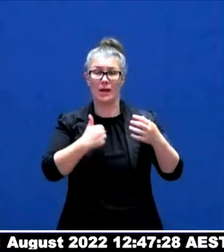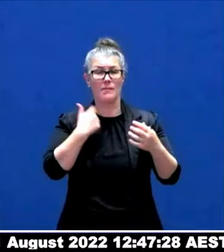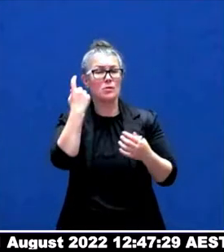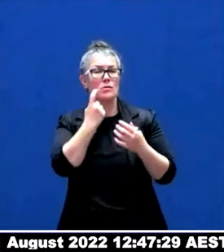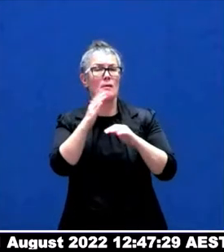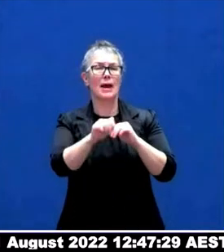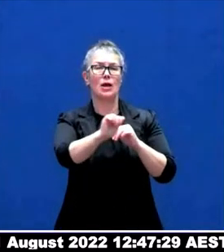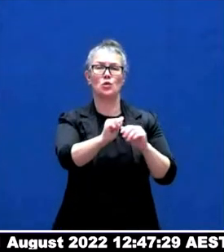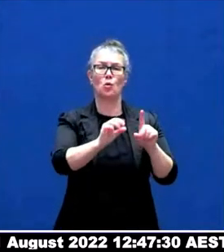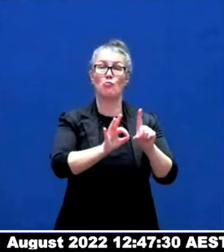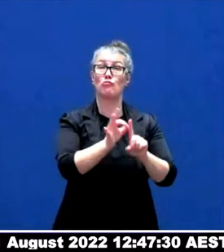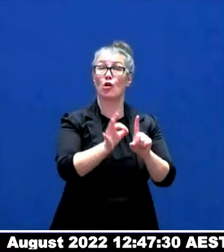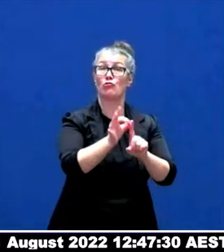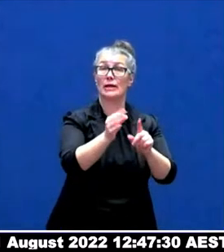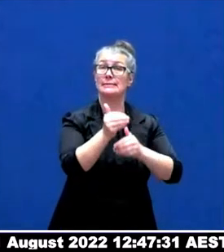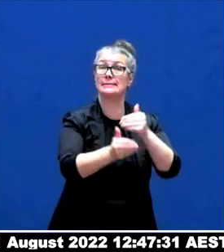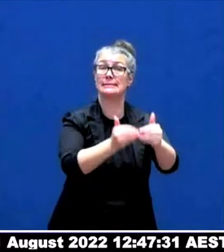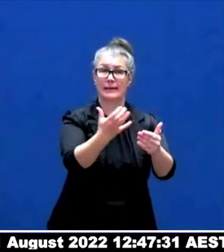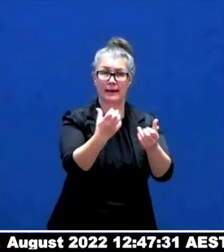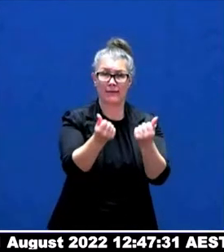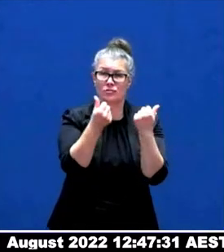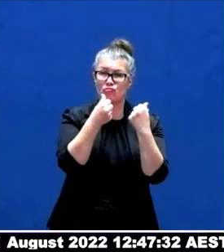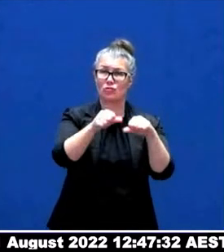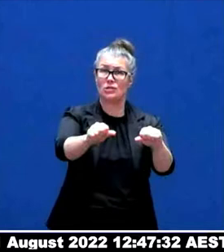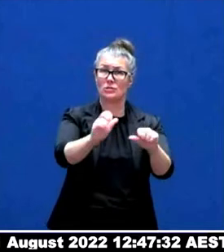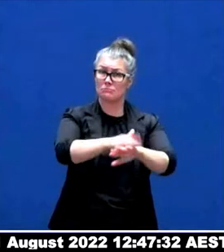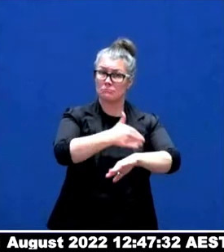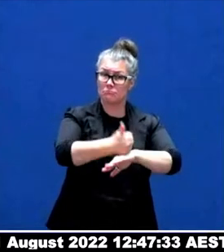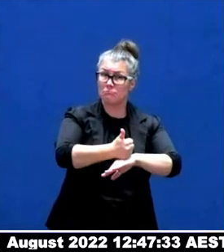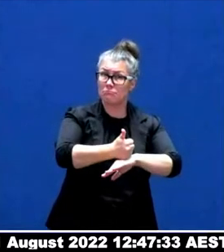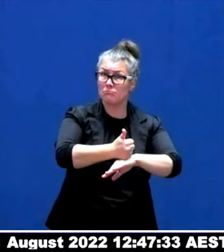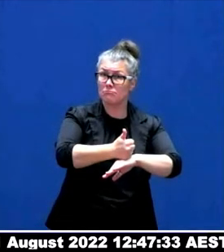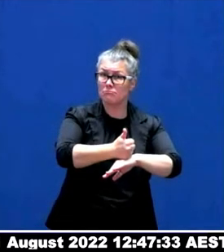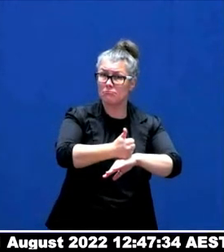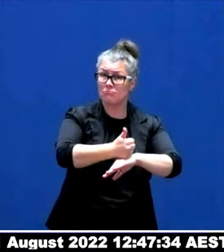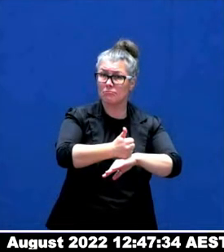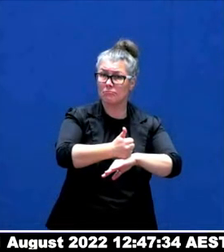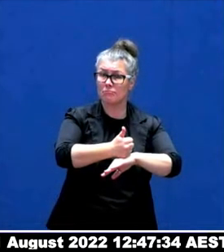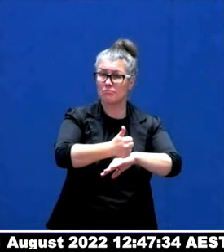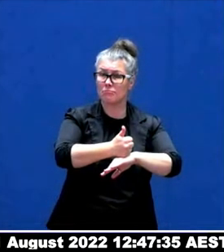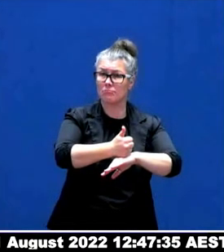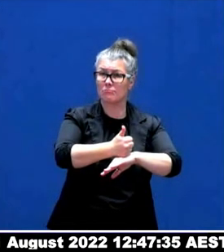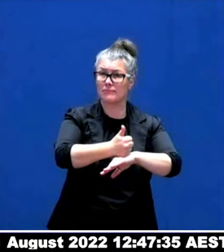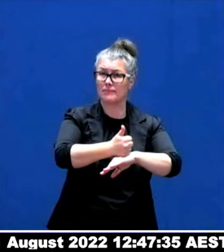Do you have a strategy on that topic as a signatory to the Strategy?